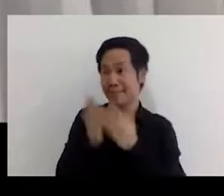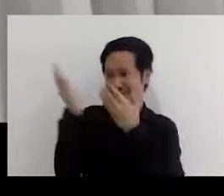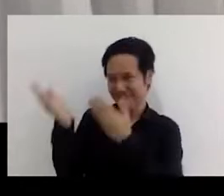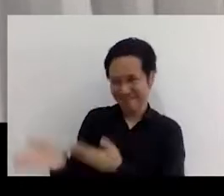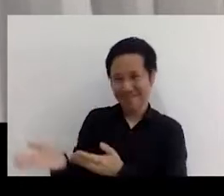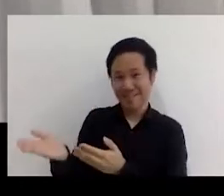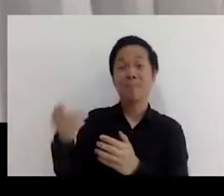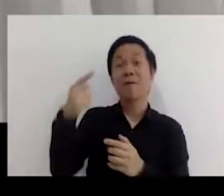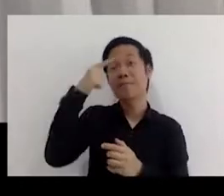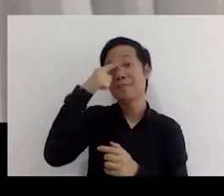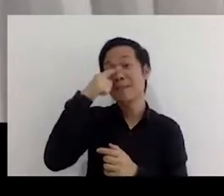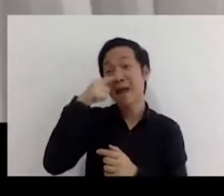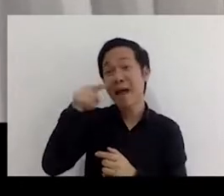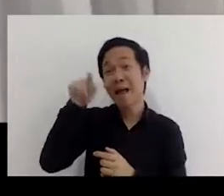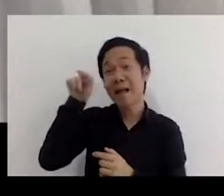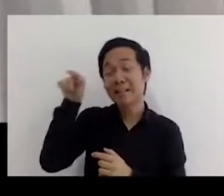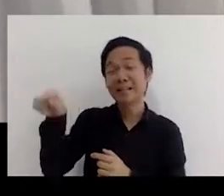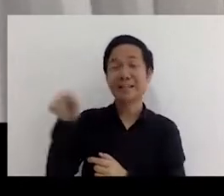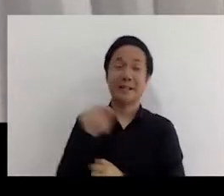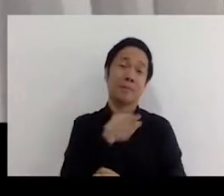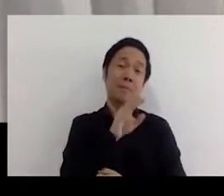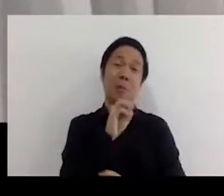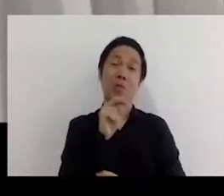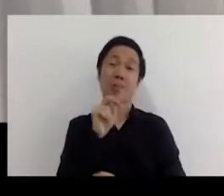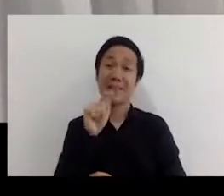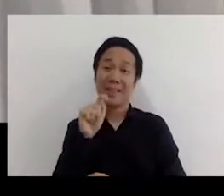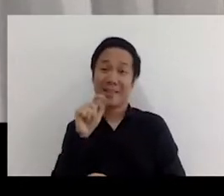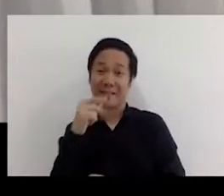Here is Monthian Buntan, my colleague in the committee